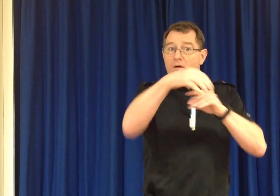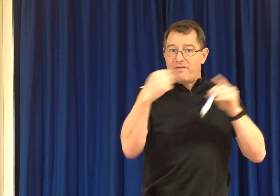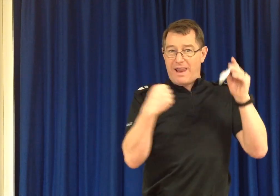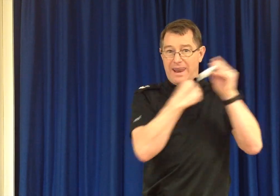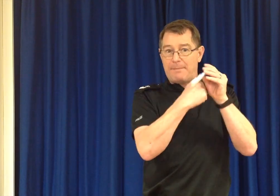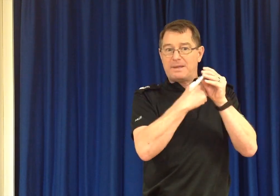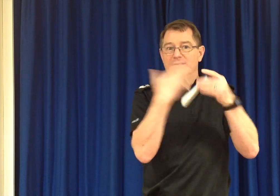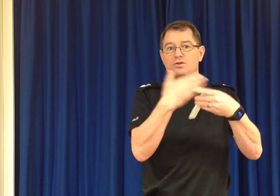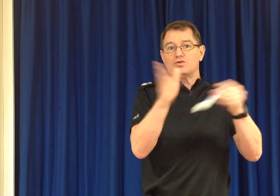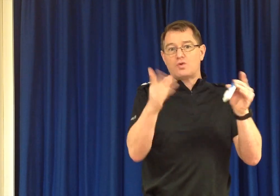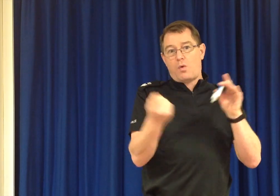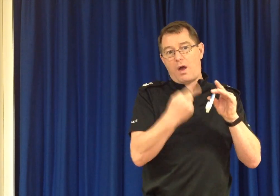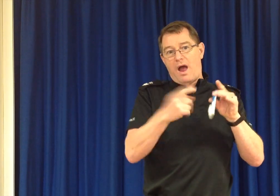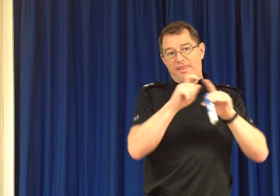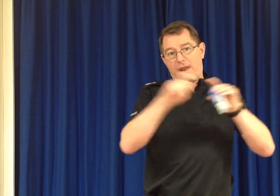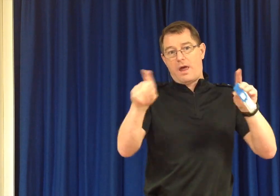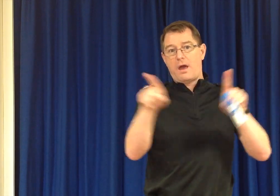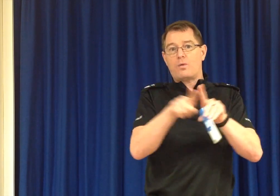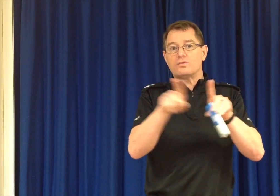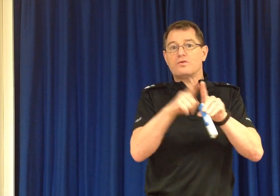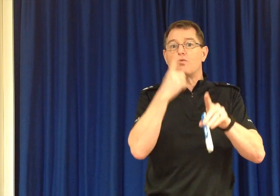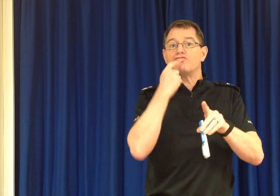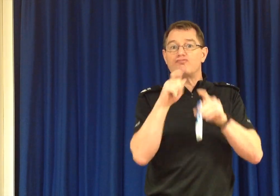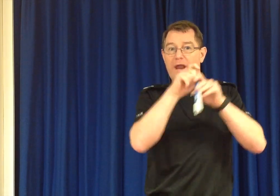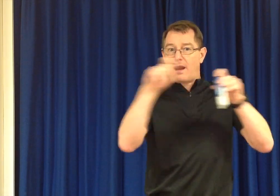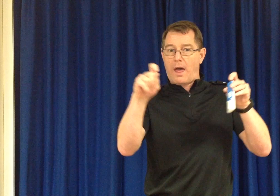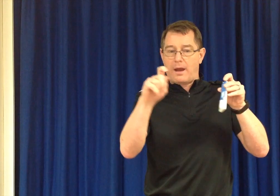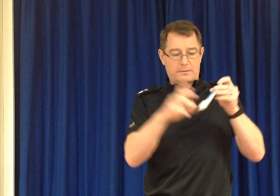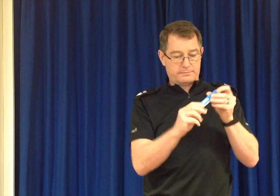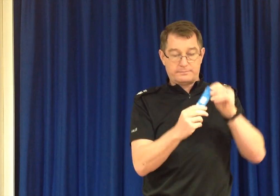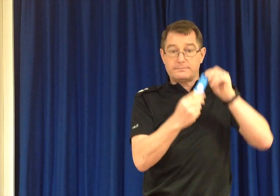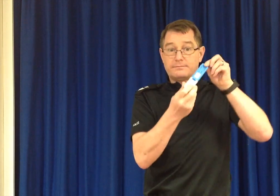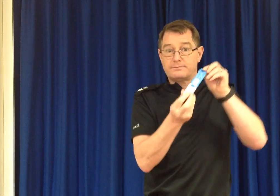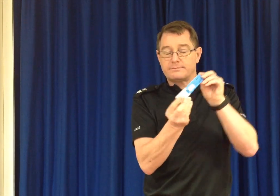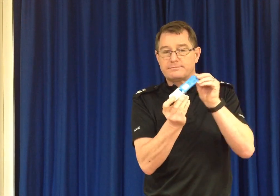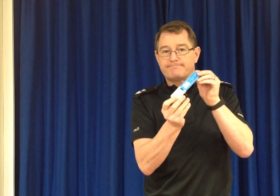but if over the limit, it will show another line - a red line.